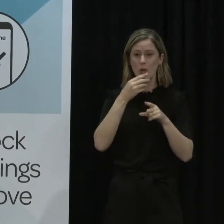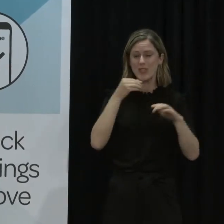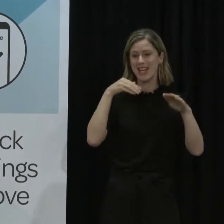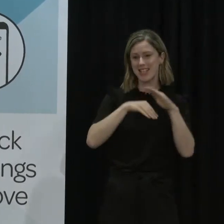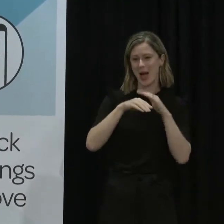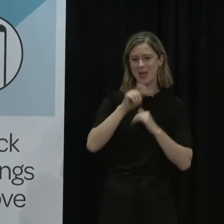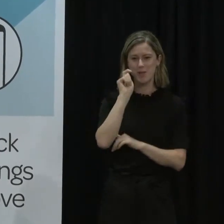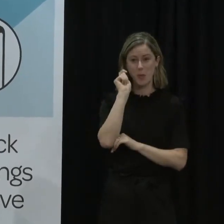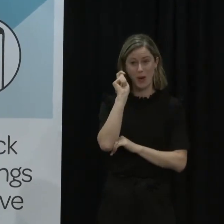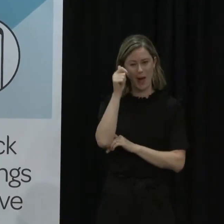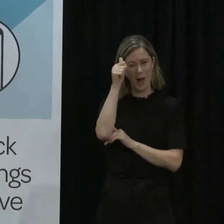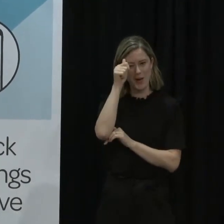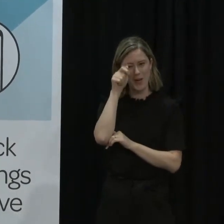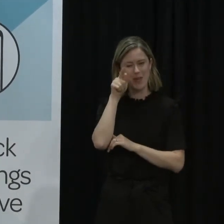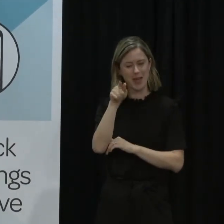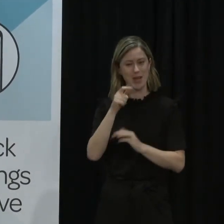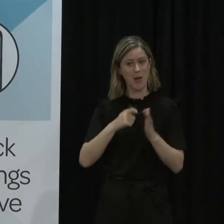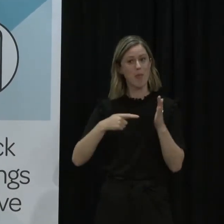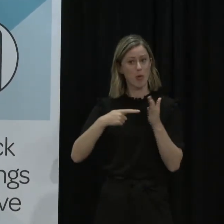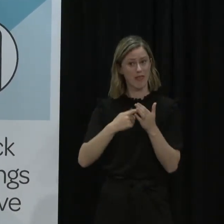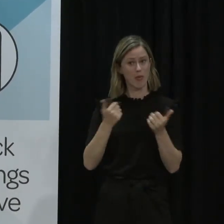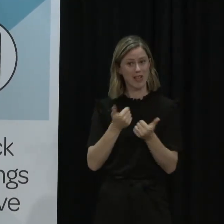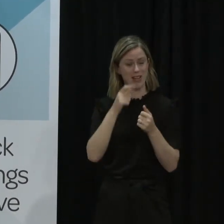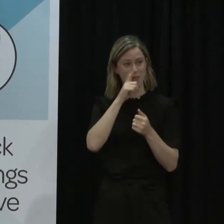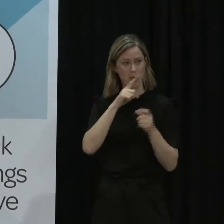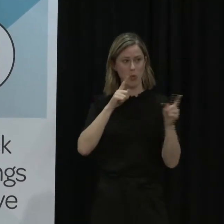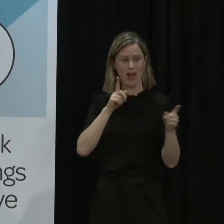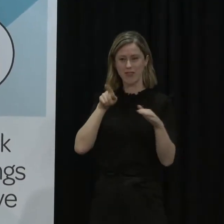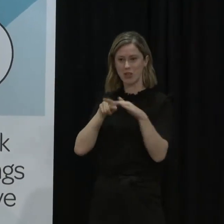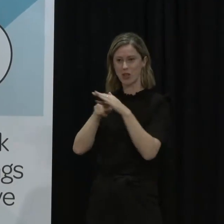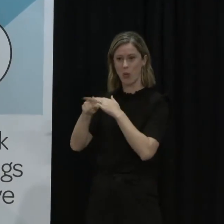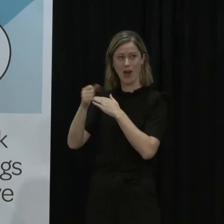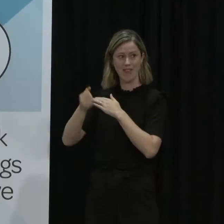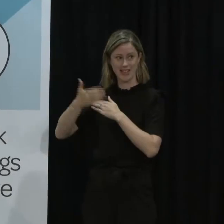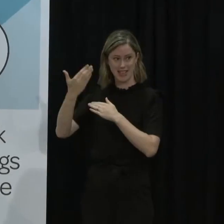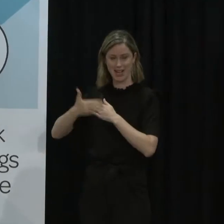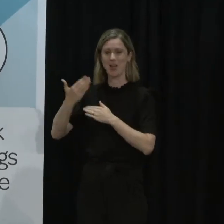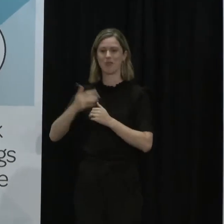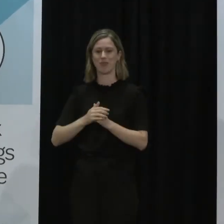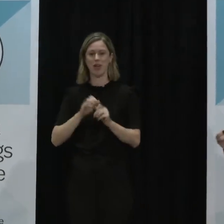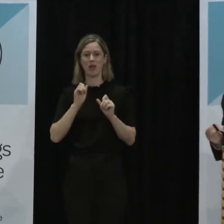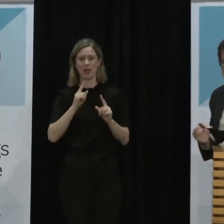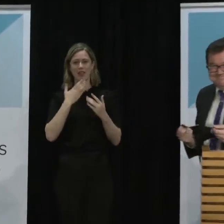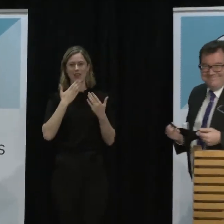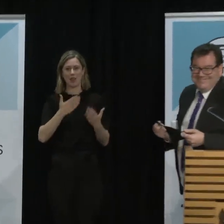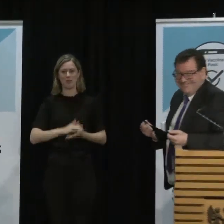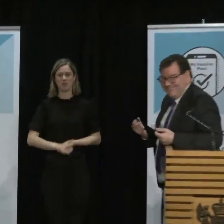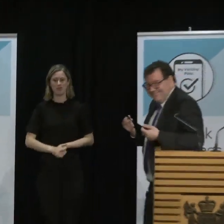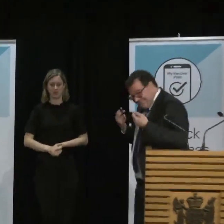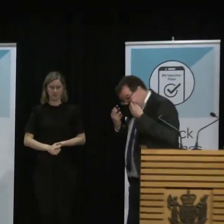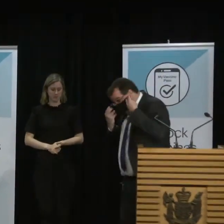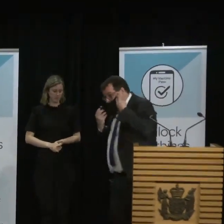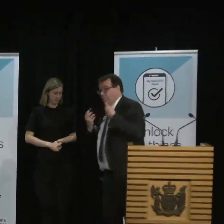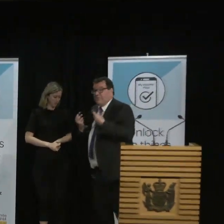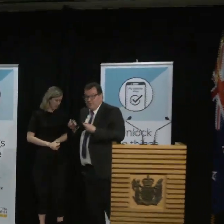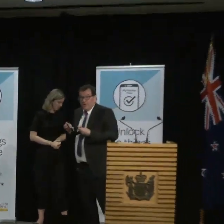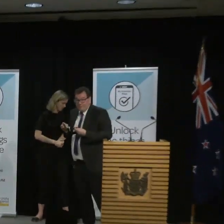but on Friday, for Auckland yrngs, they will also be able